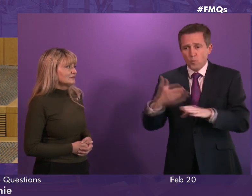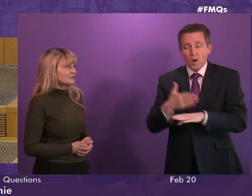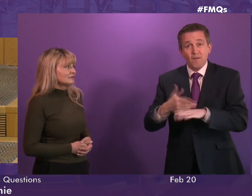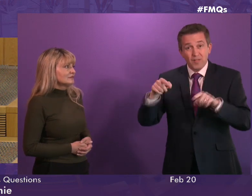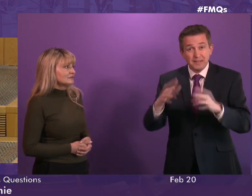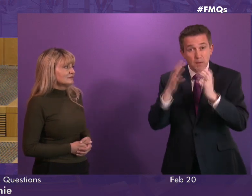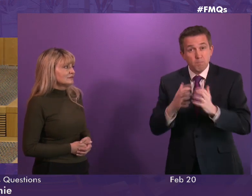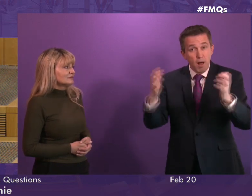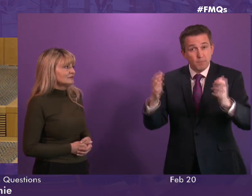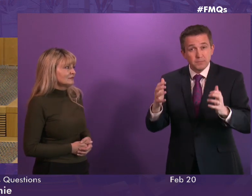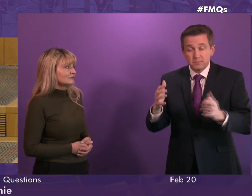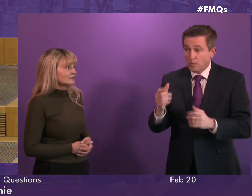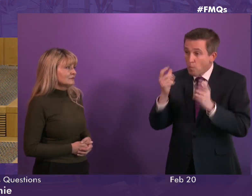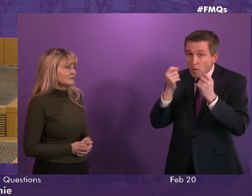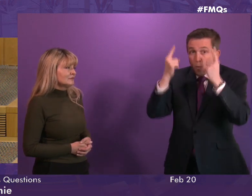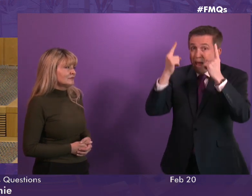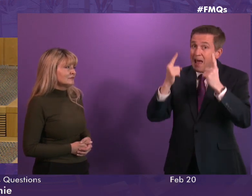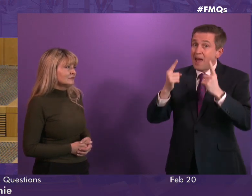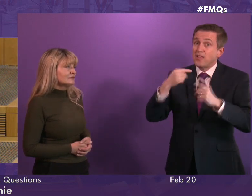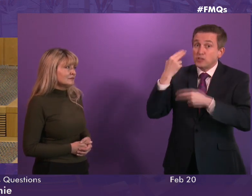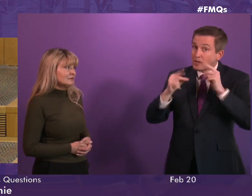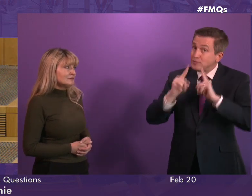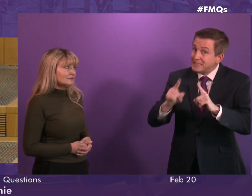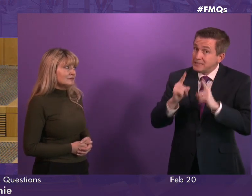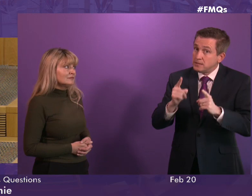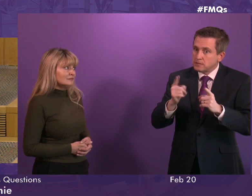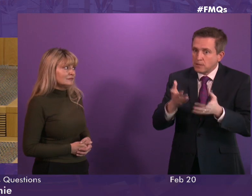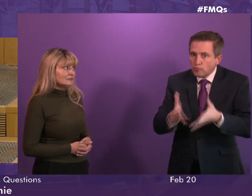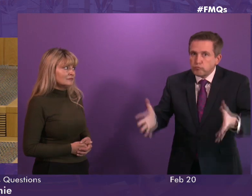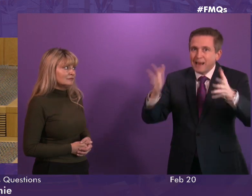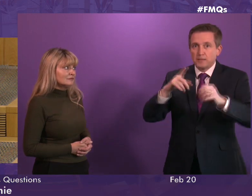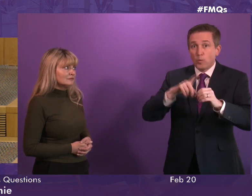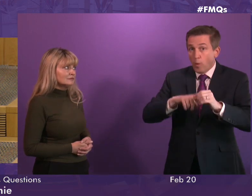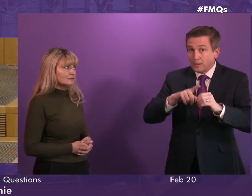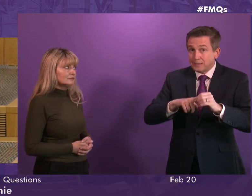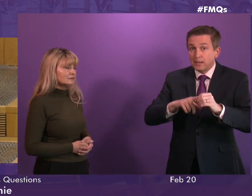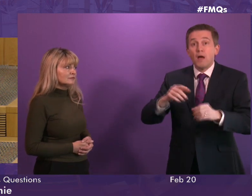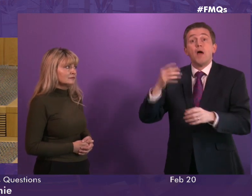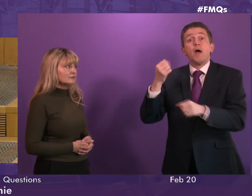We know that nursery teachers improve quality—the Government’s independent workforce review